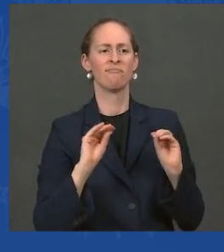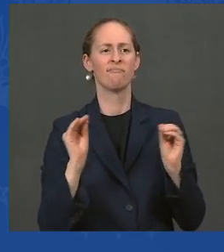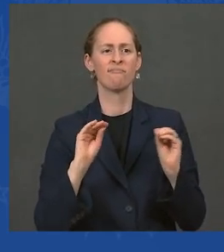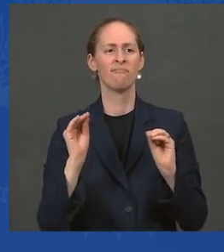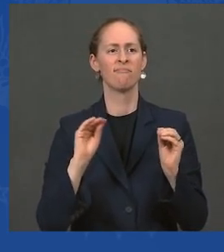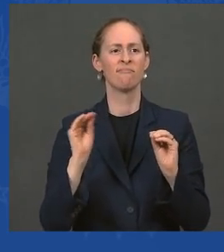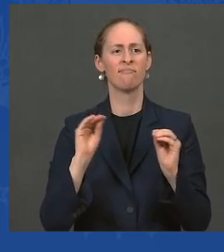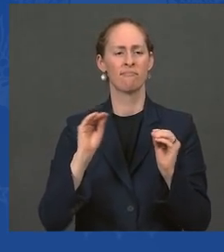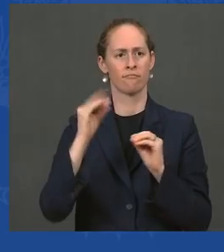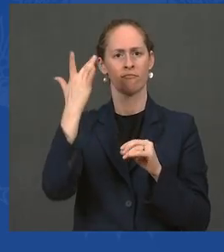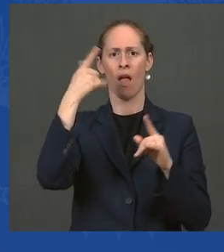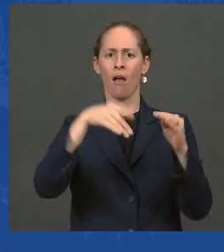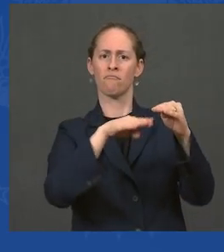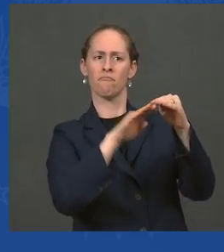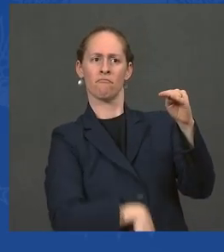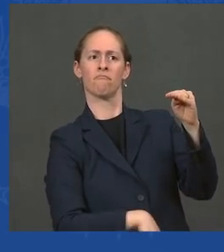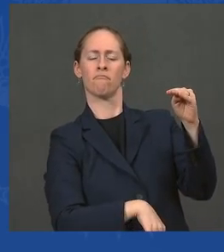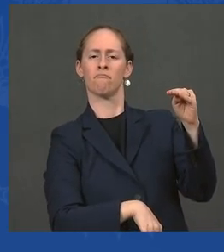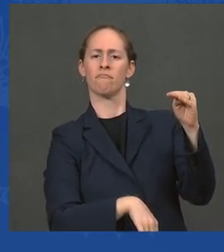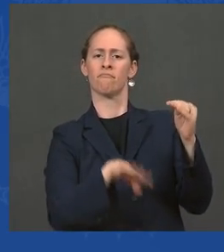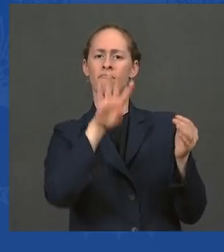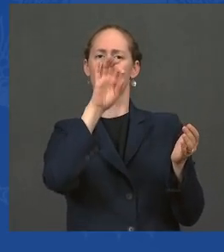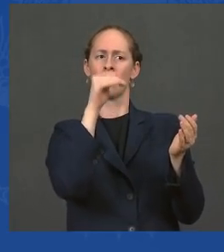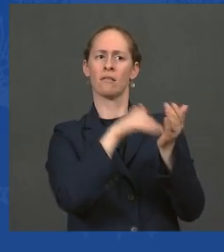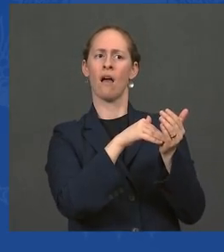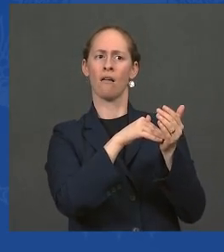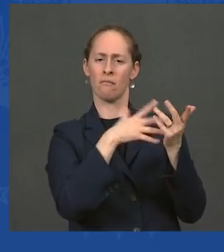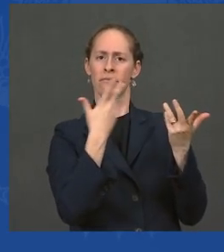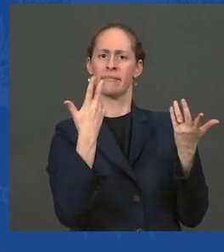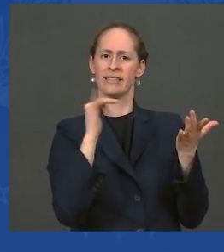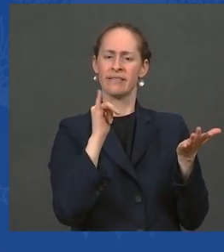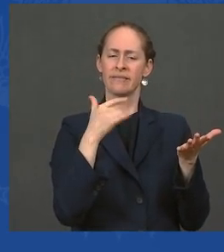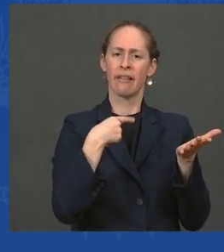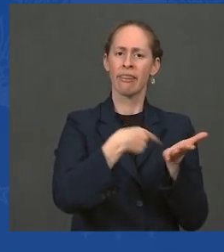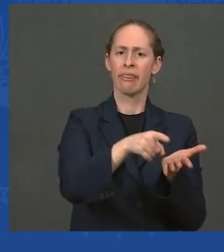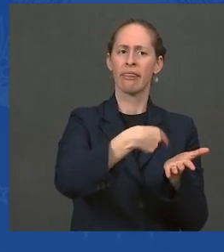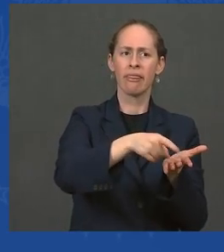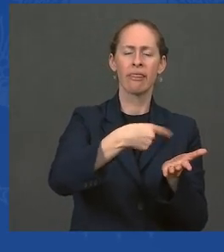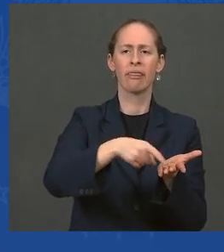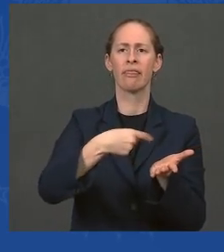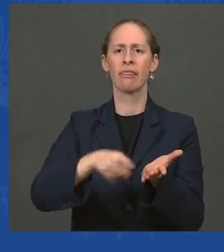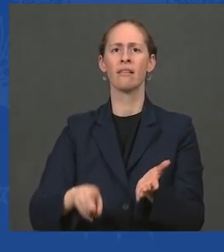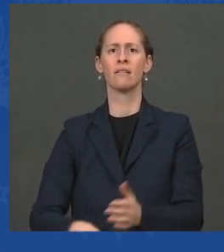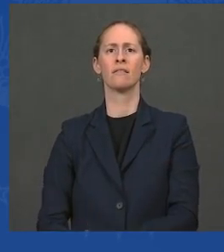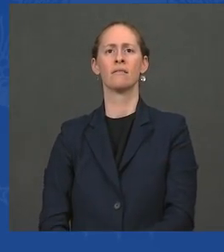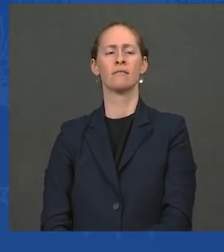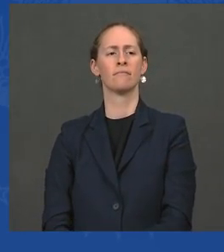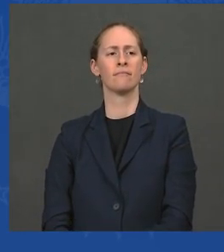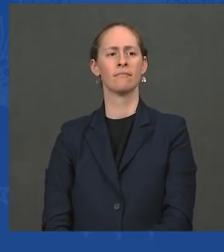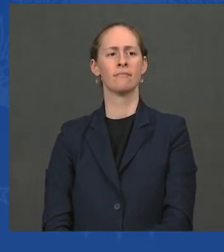you didn't -- you know, you still paid. And you -- it wasn't refundable; you didn't get it back.